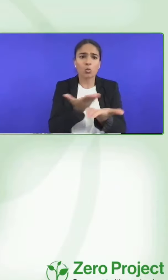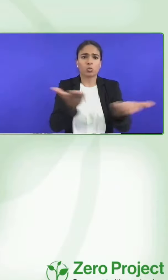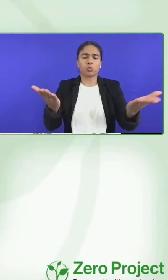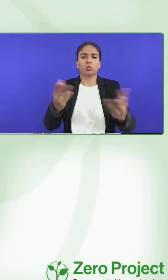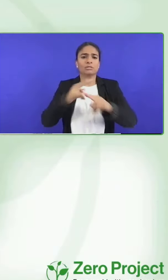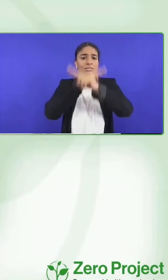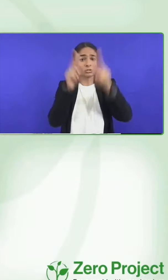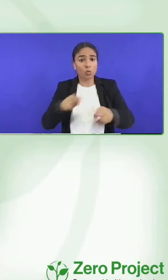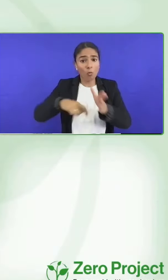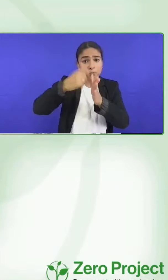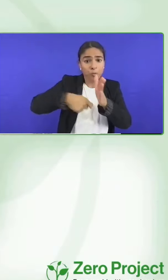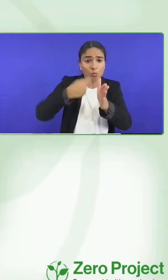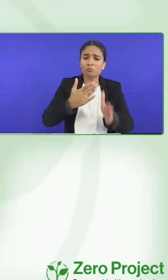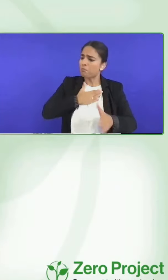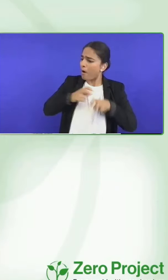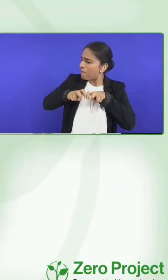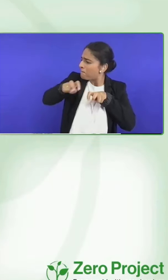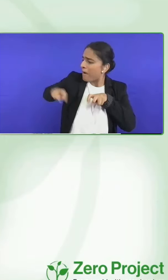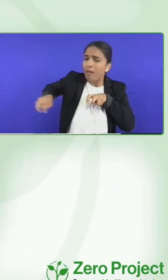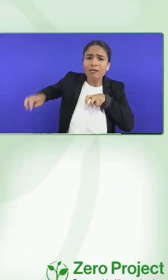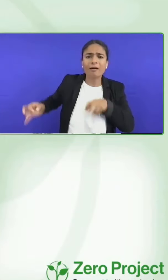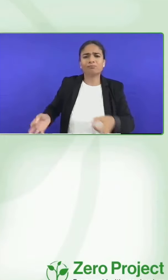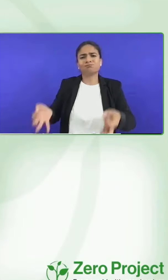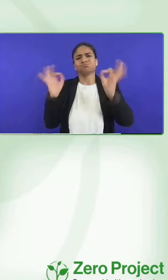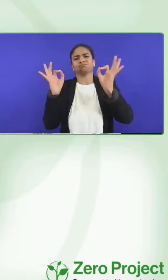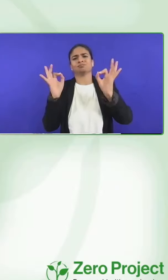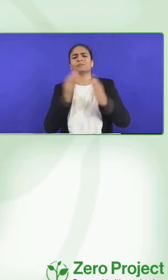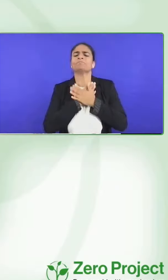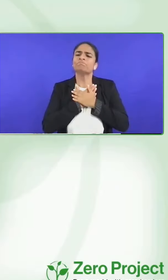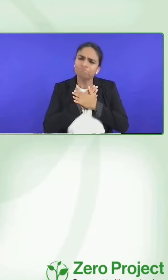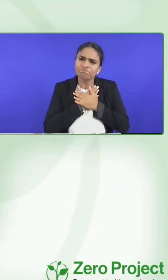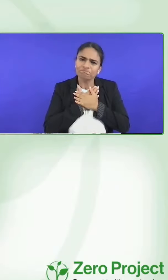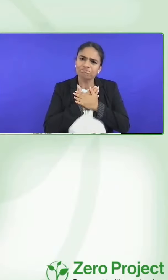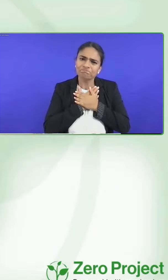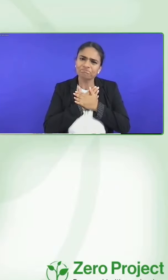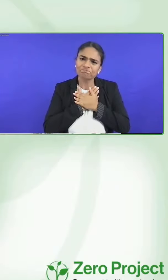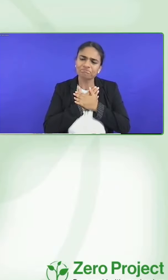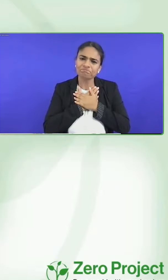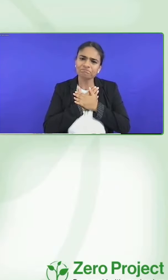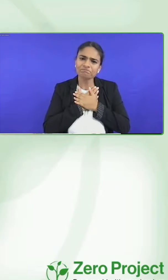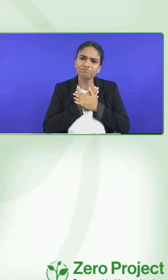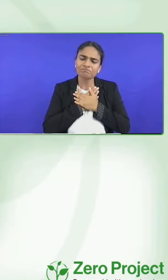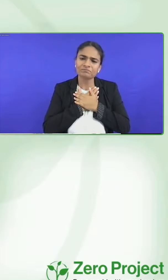We need you.